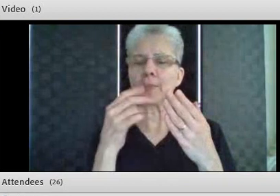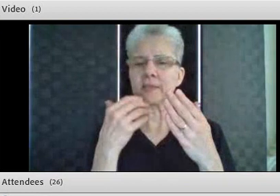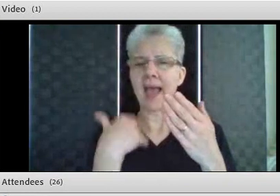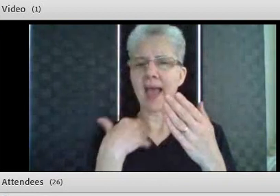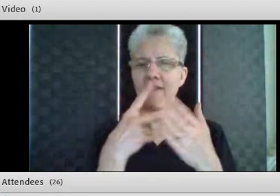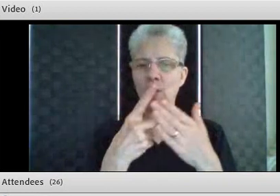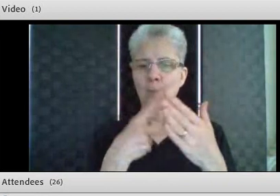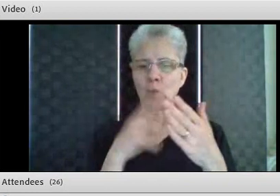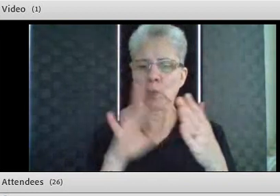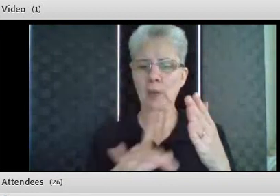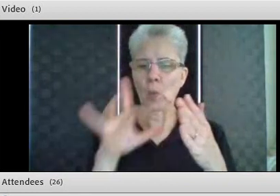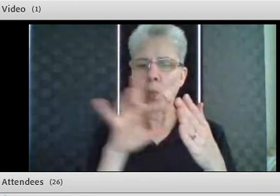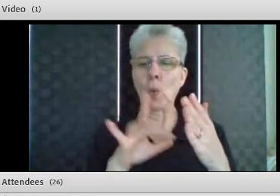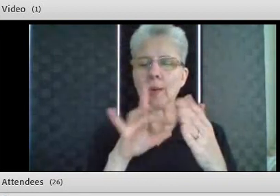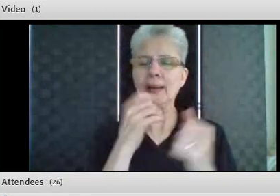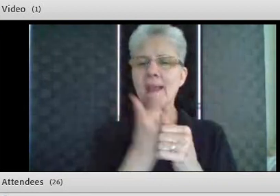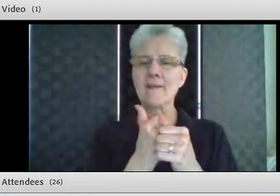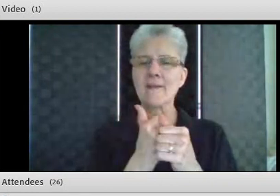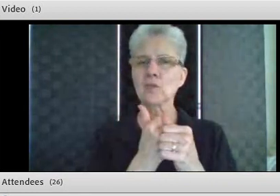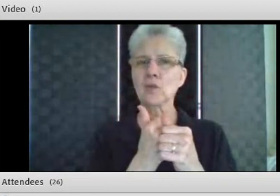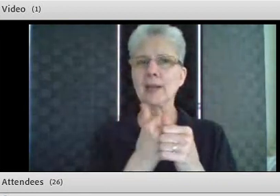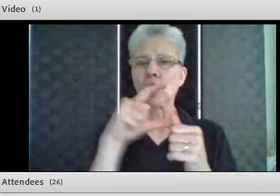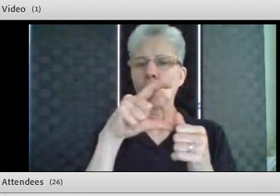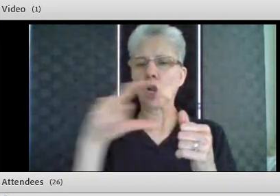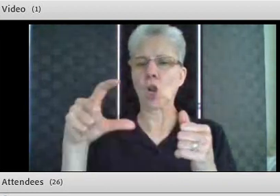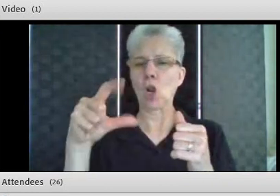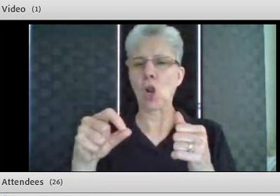They, the creators of this program,